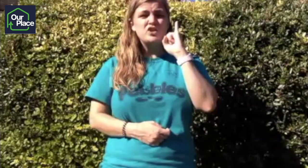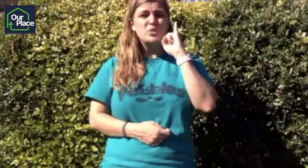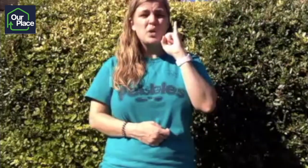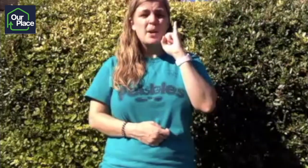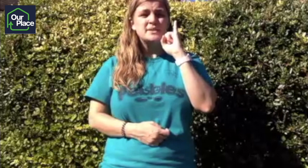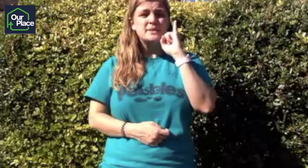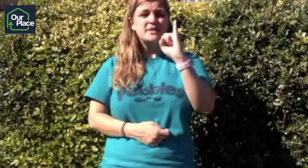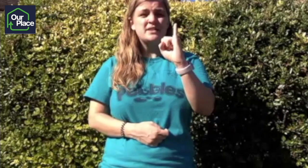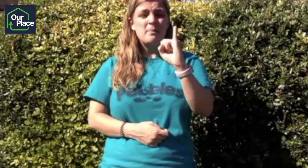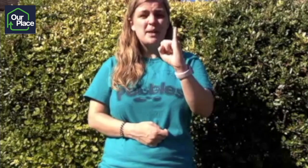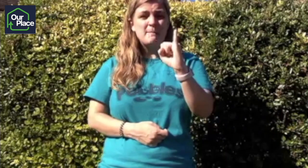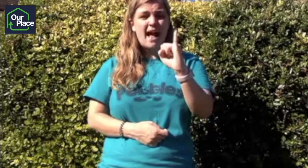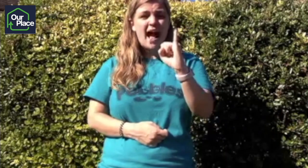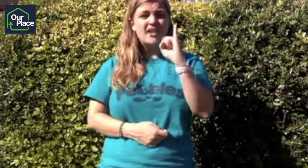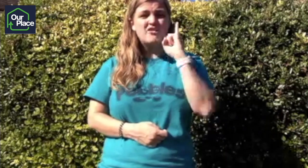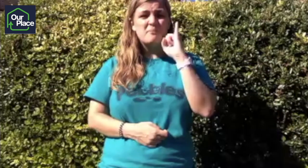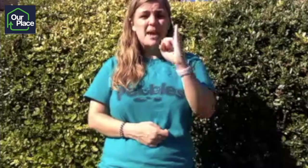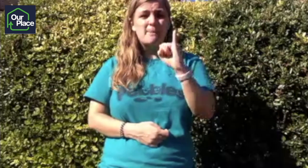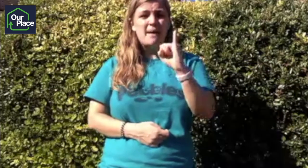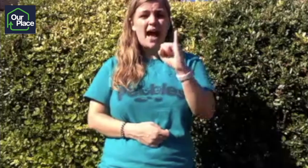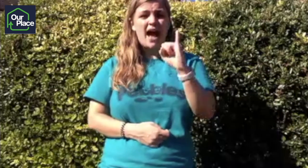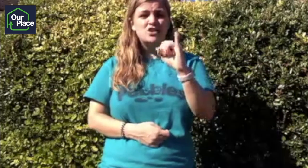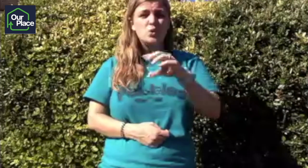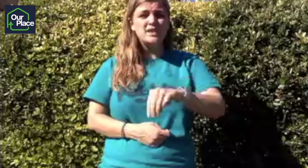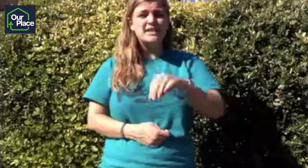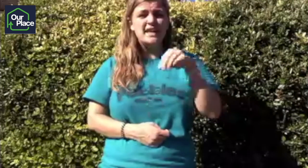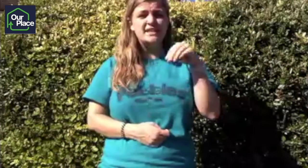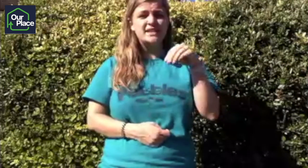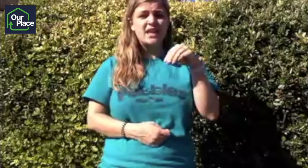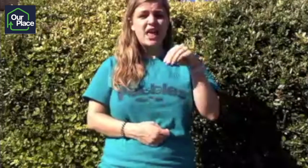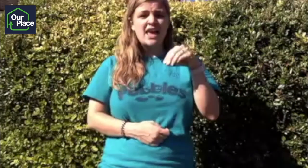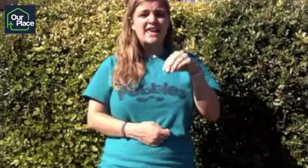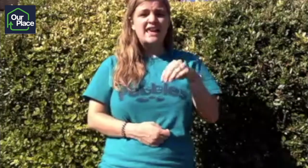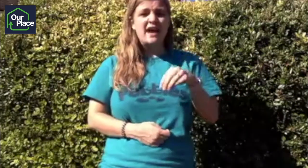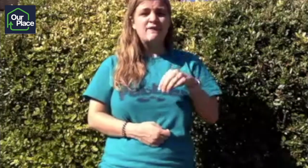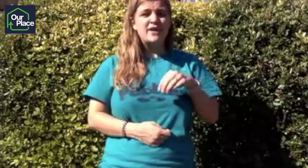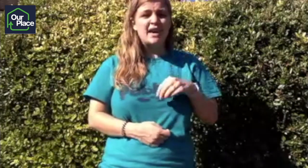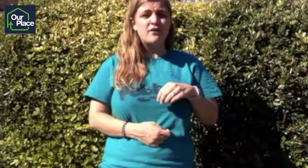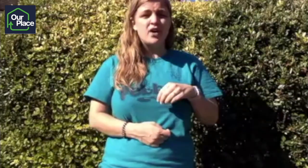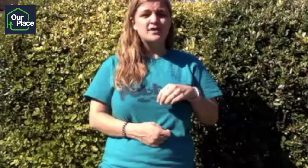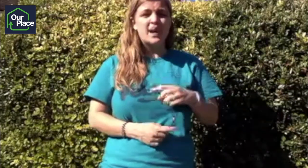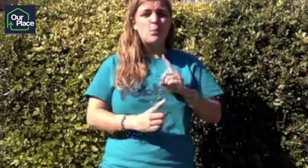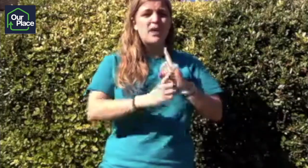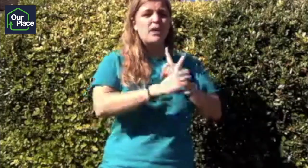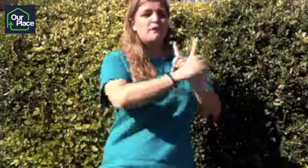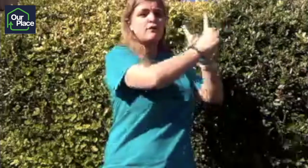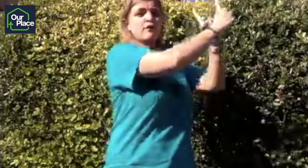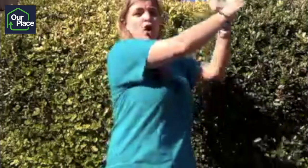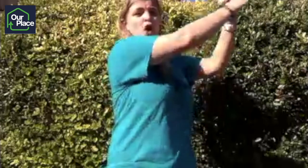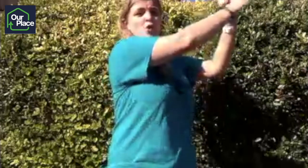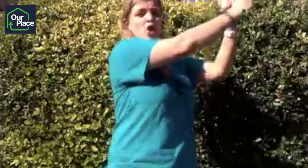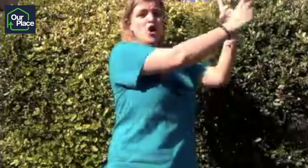something bad or made bad choices he can forgive us and we can follow God and